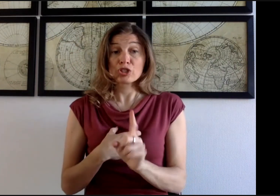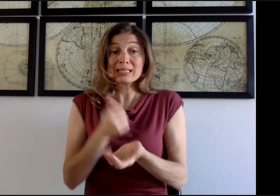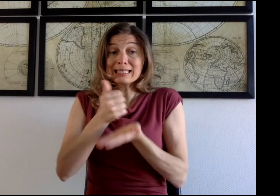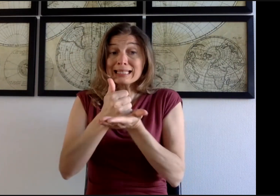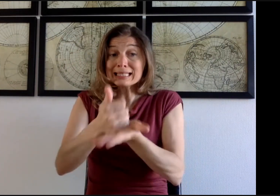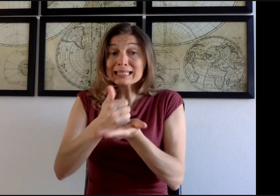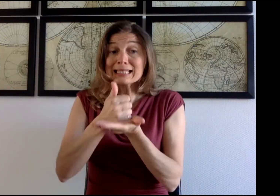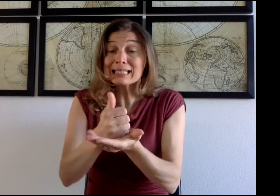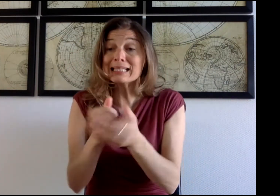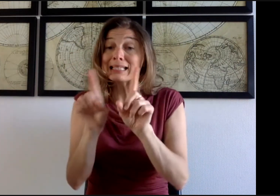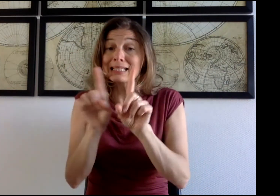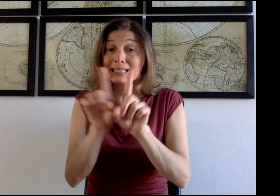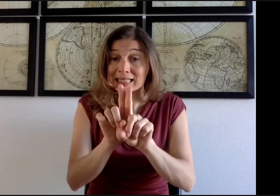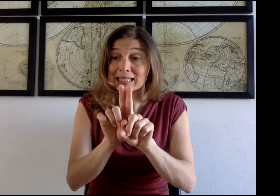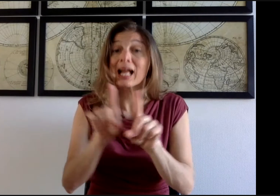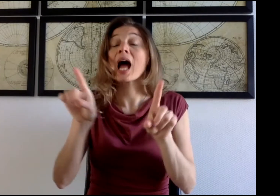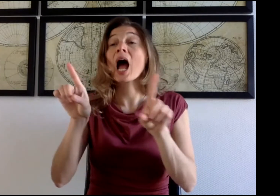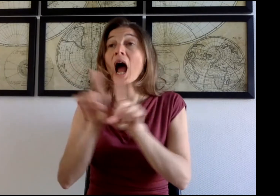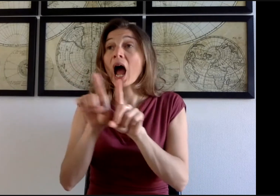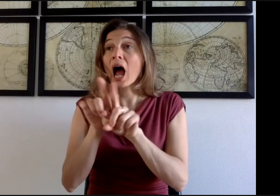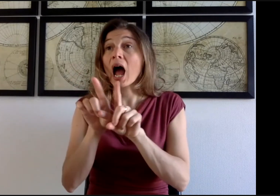as well as they sent work aids